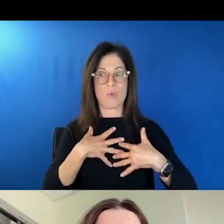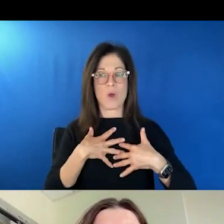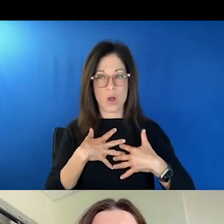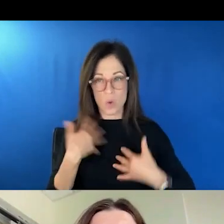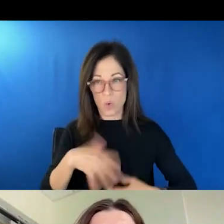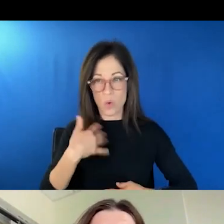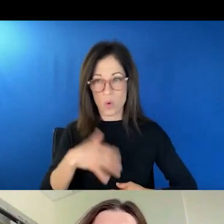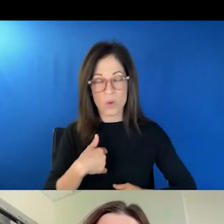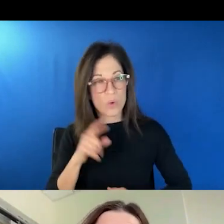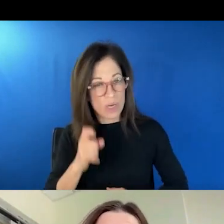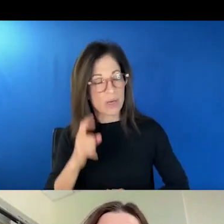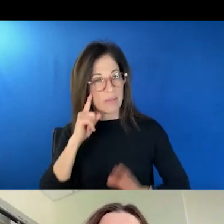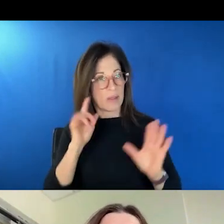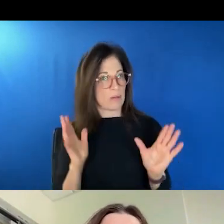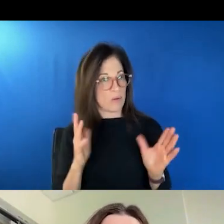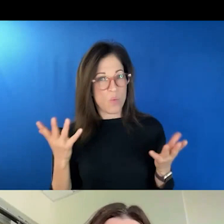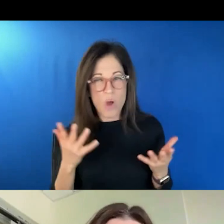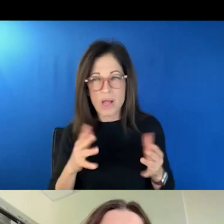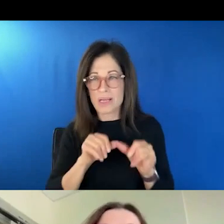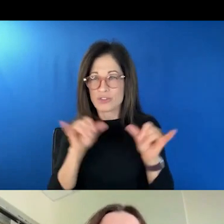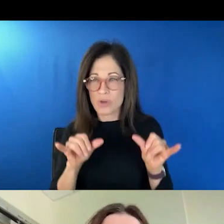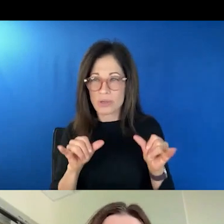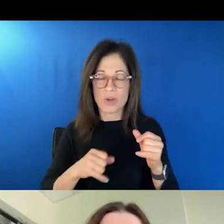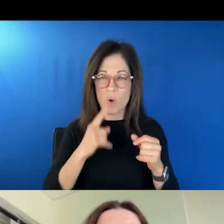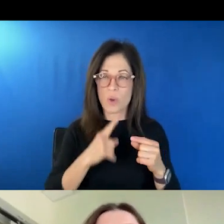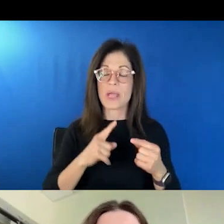NEED TO ASK OUR SELVES WHAT INFRASTRUCTURE ARE WE SUPPORTING WITH